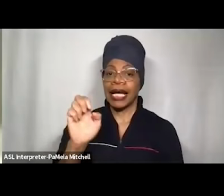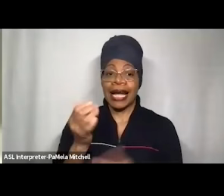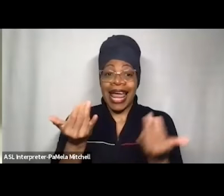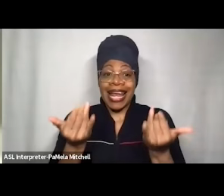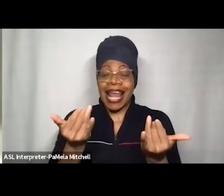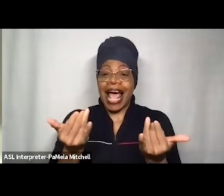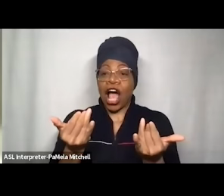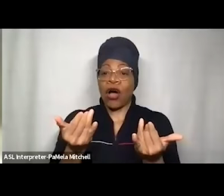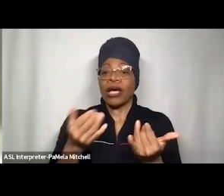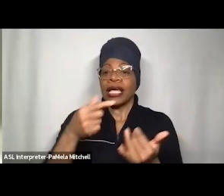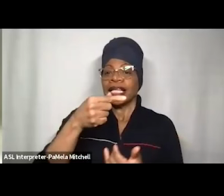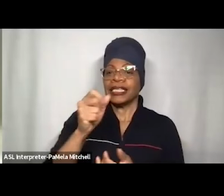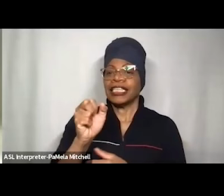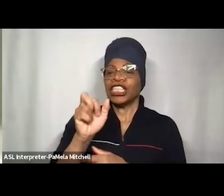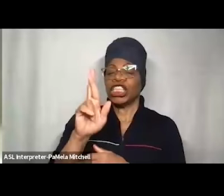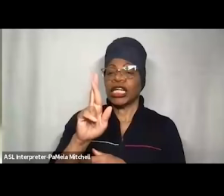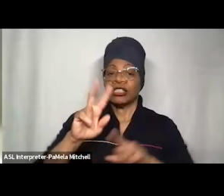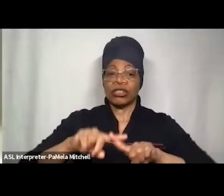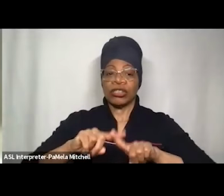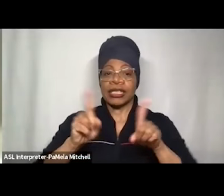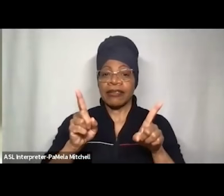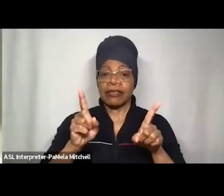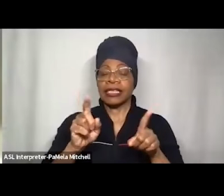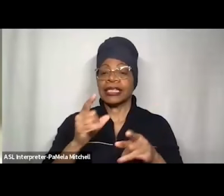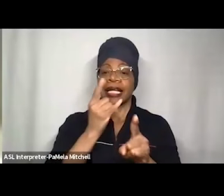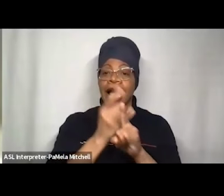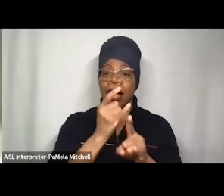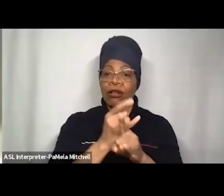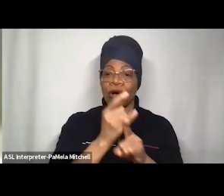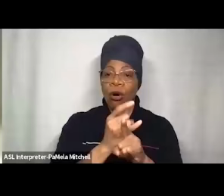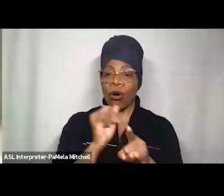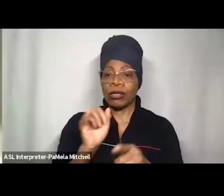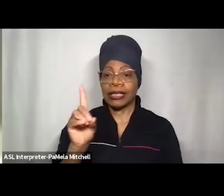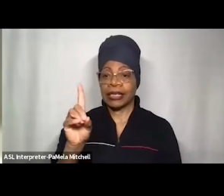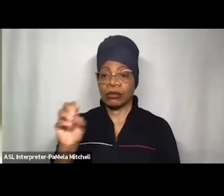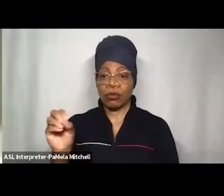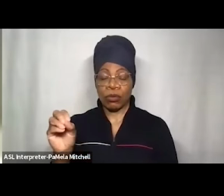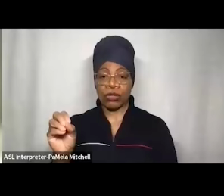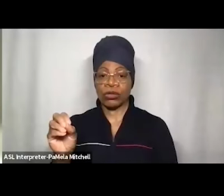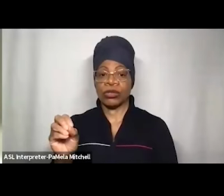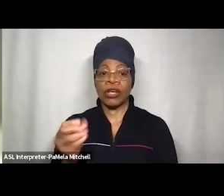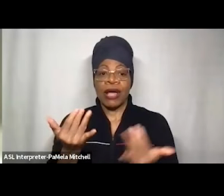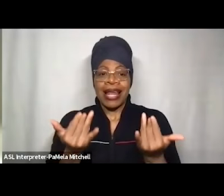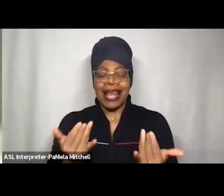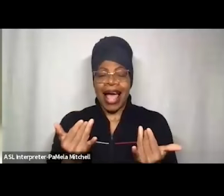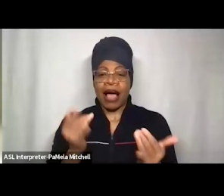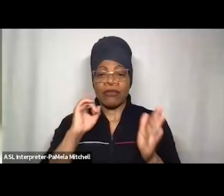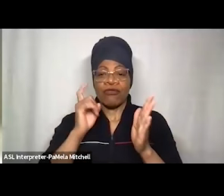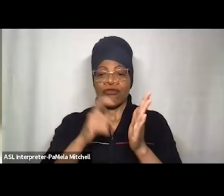for alcohol use disorders and drug use disorders. The first thing we've recognized is that these rates are significantly higher